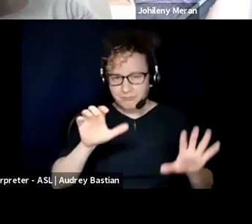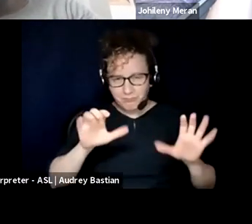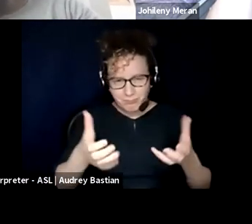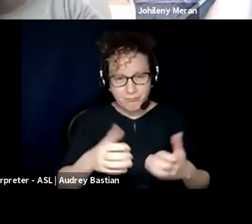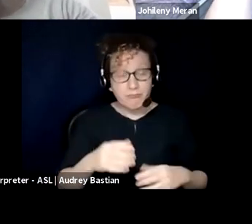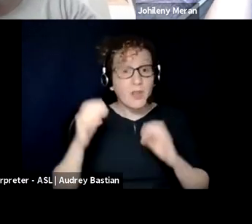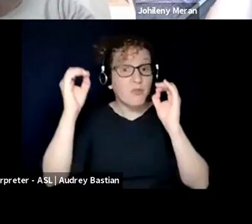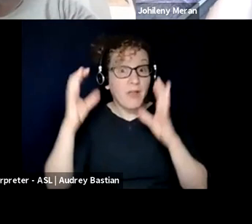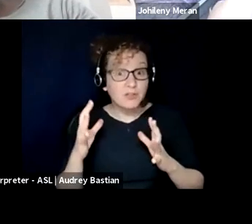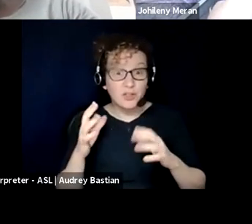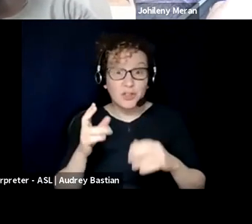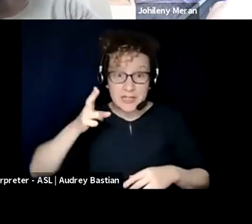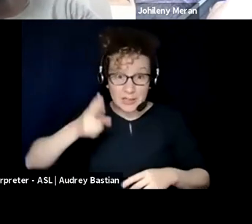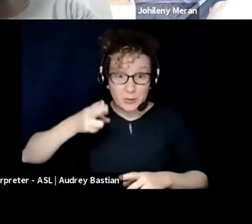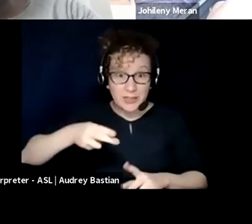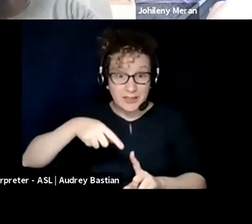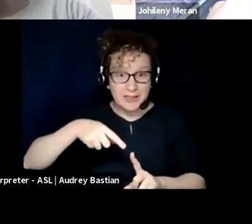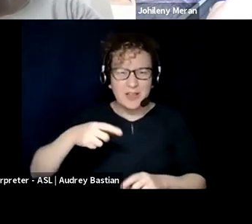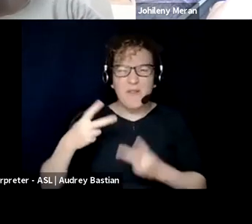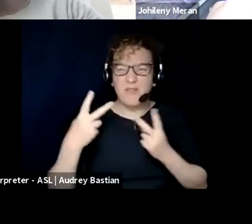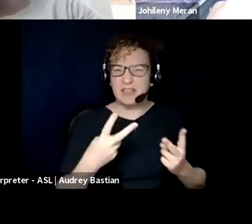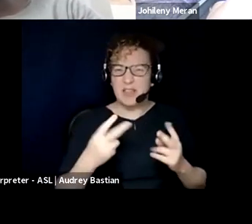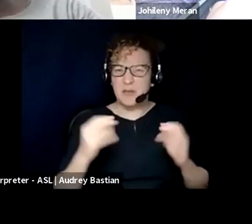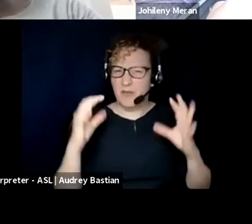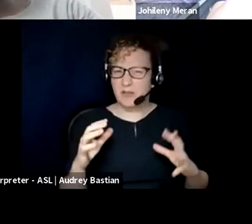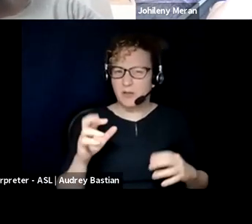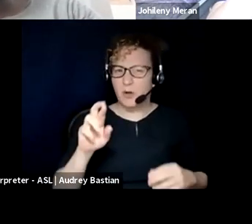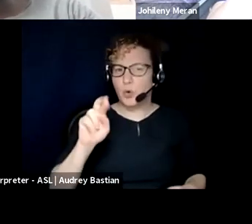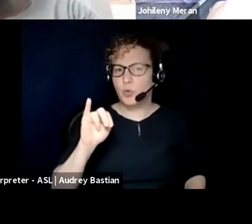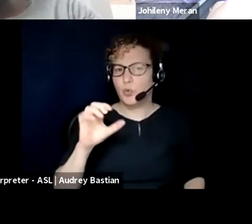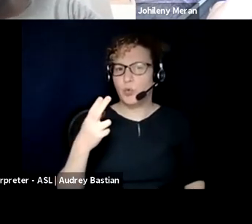first day, he was a visiting professor from Richmond and the class was on civil rights